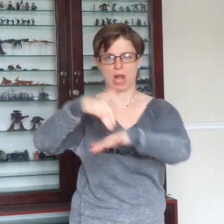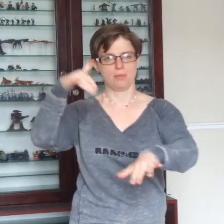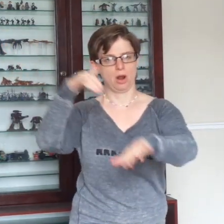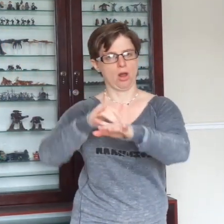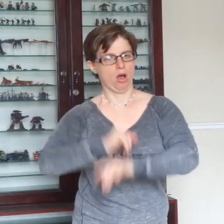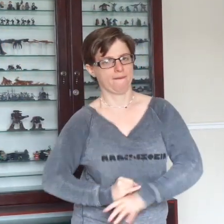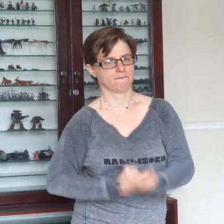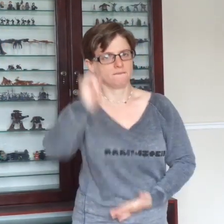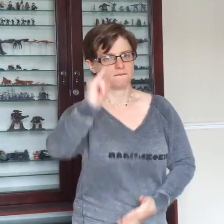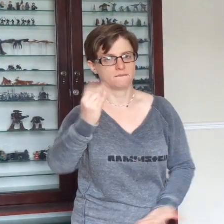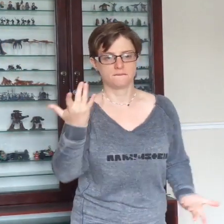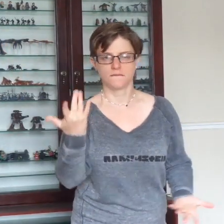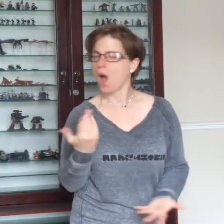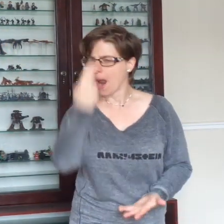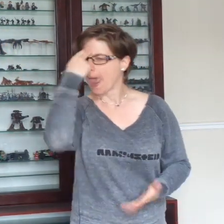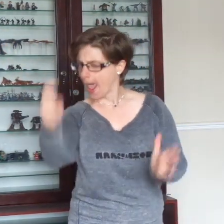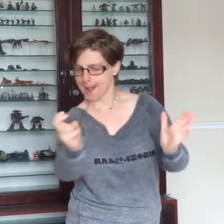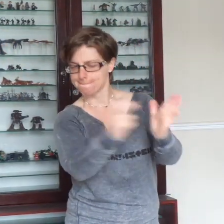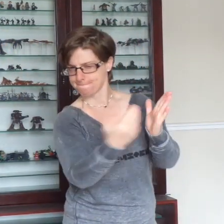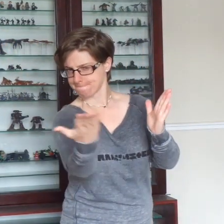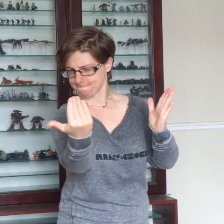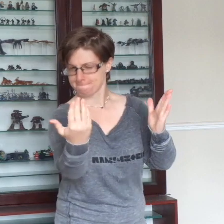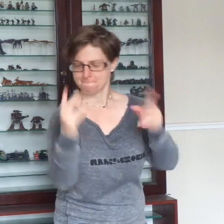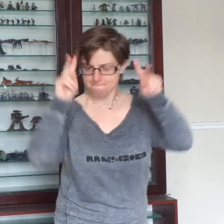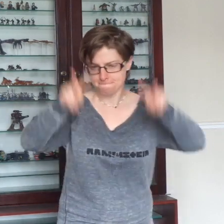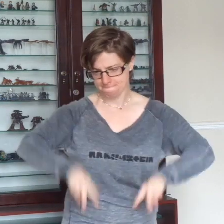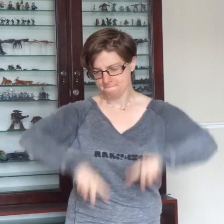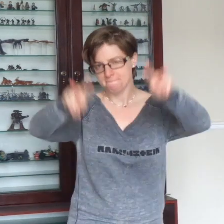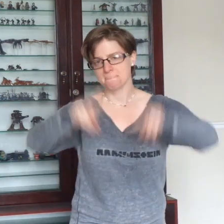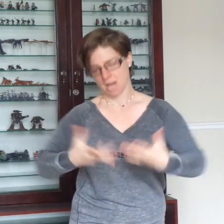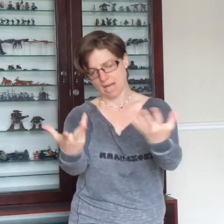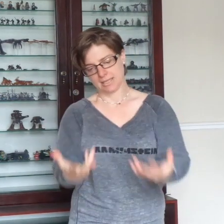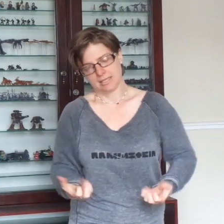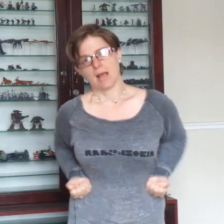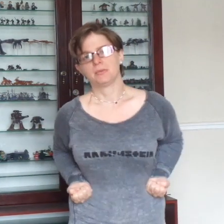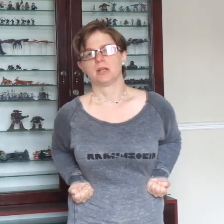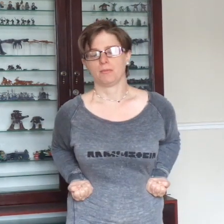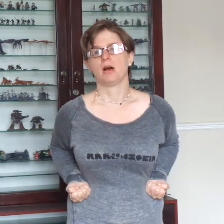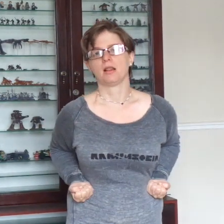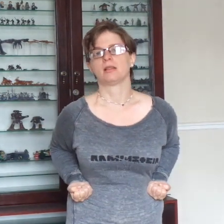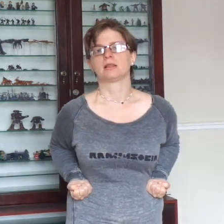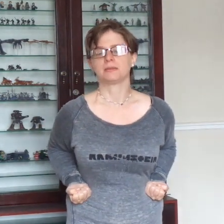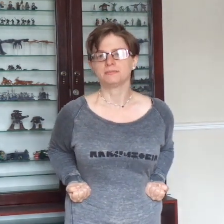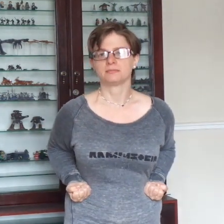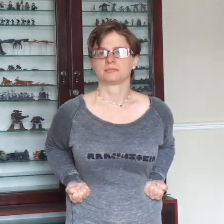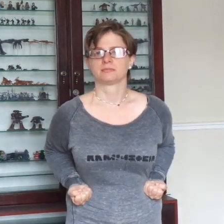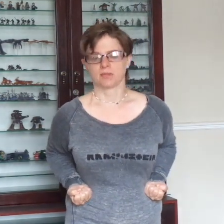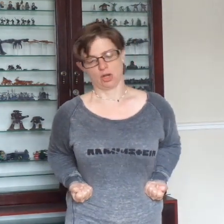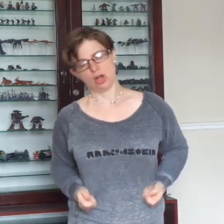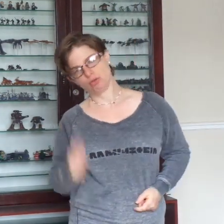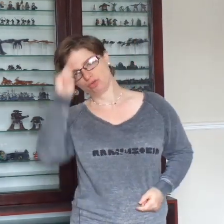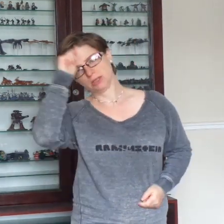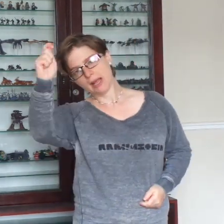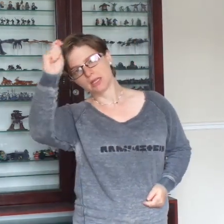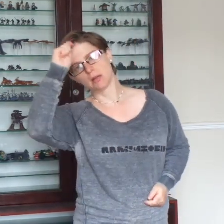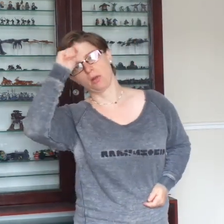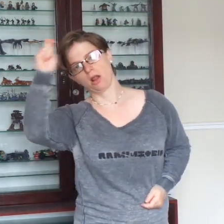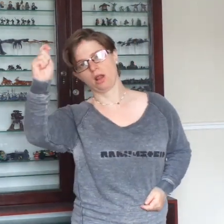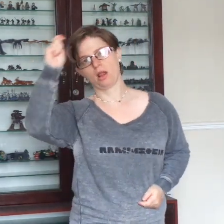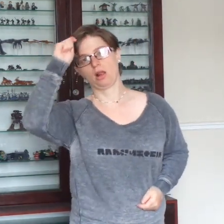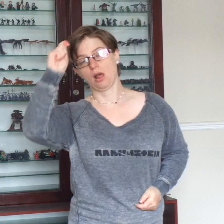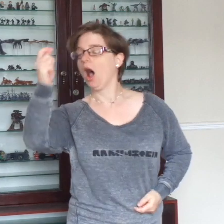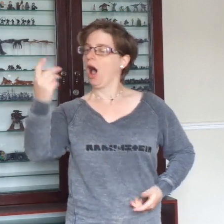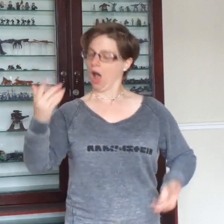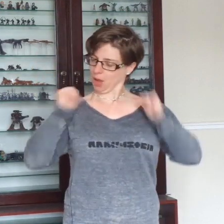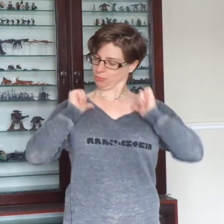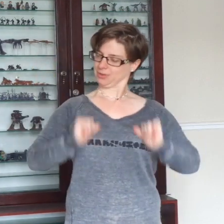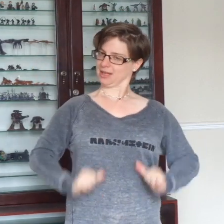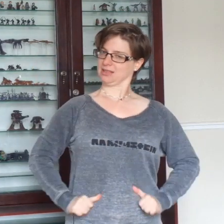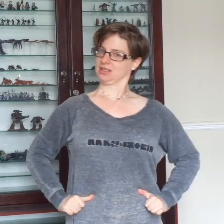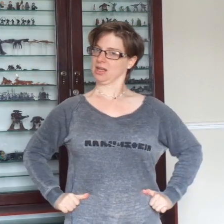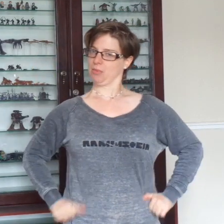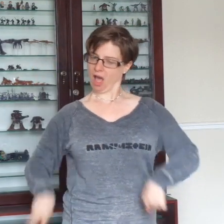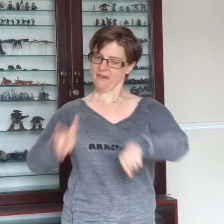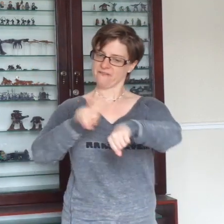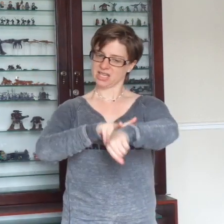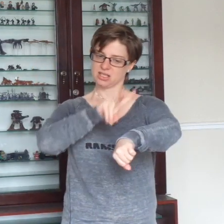Won't you sign up your name, we'd like to feel you're Acceptable, Respectable, oh presentable, a vegetable!